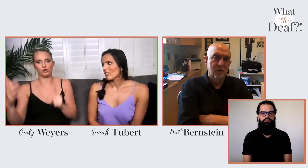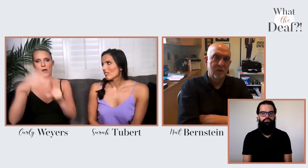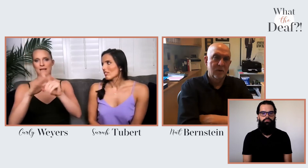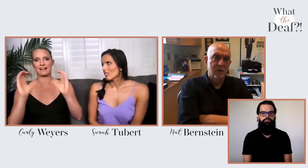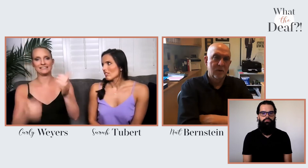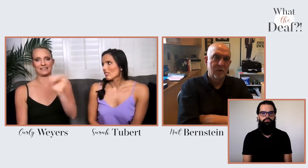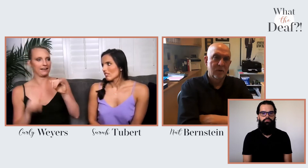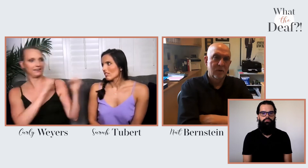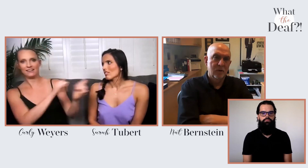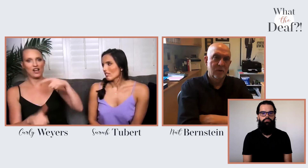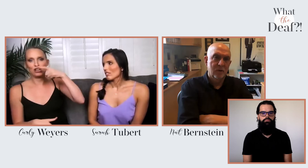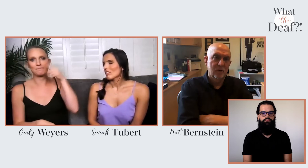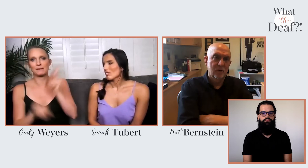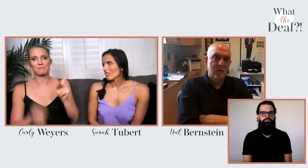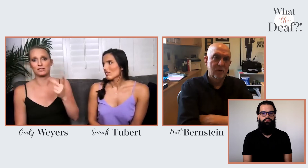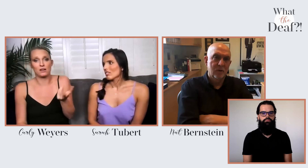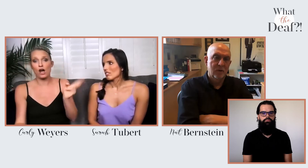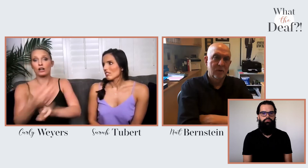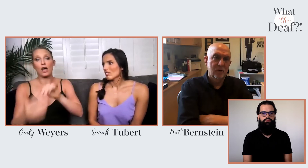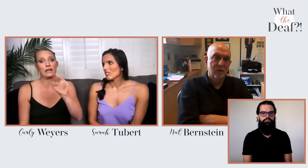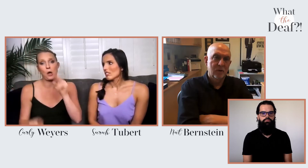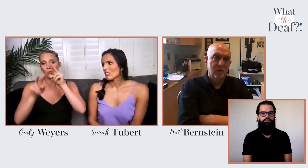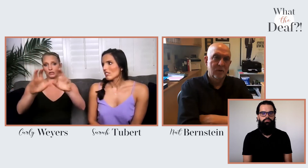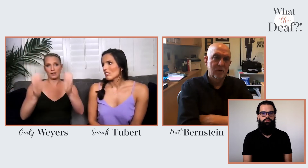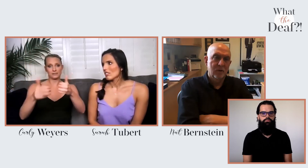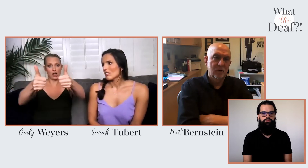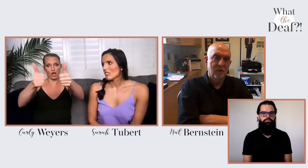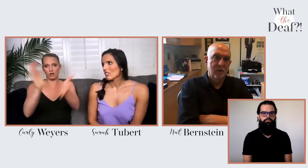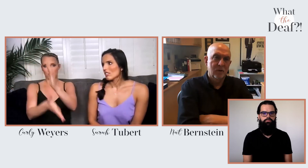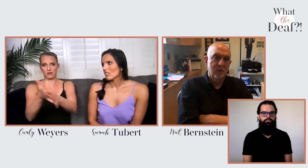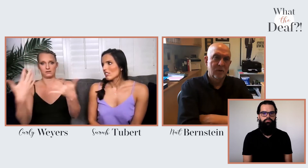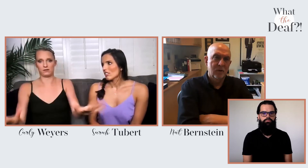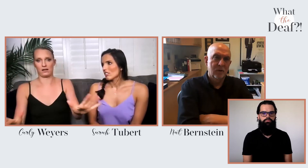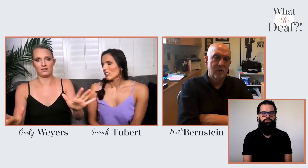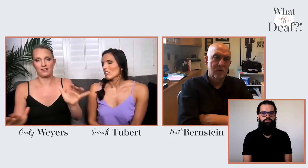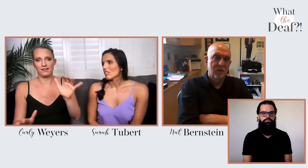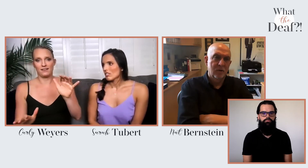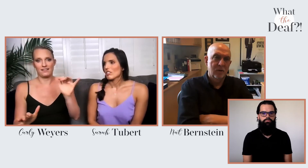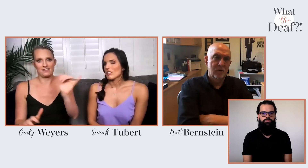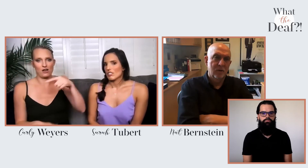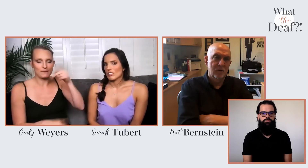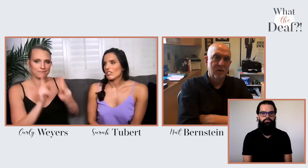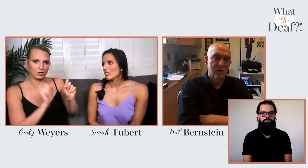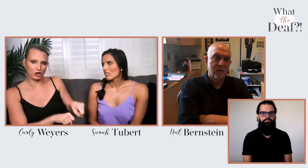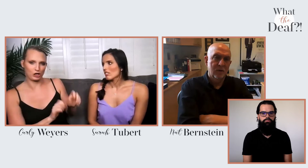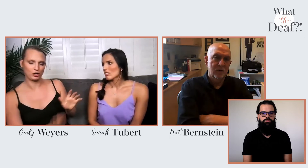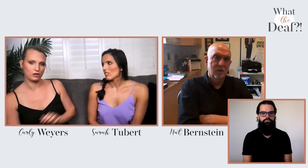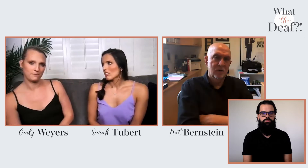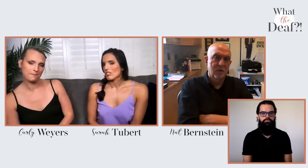I just show up to class, just like any other hearing person in class, I sign in, log in, watch class and I'm done, just like a hearing person can.